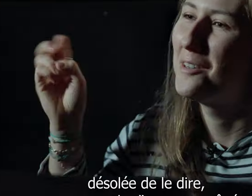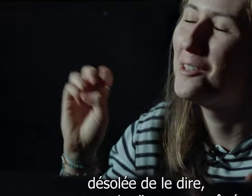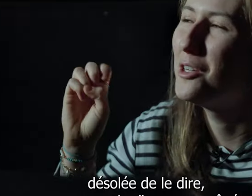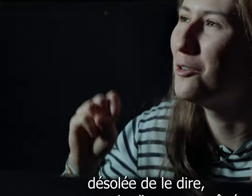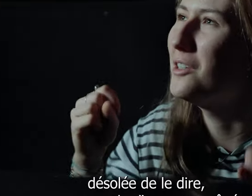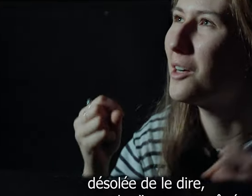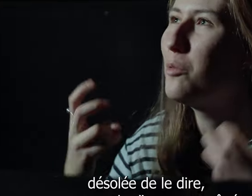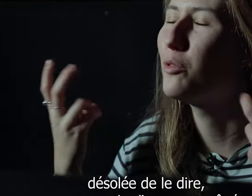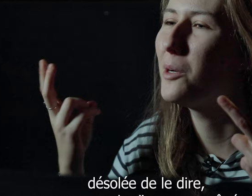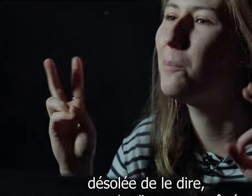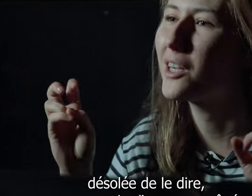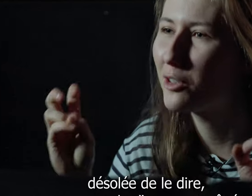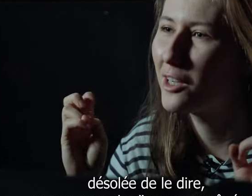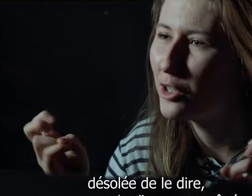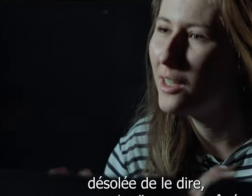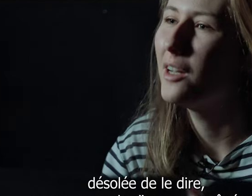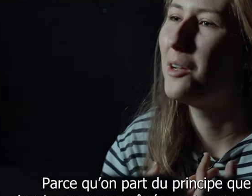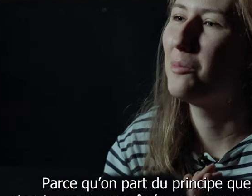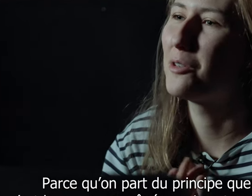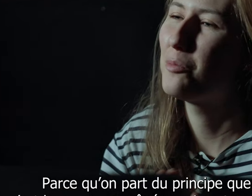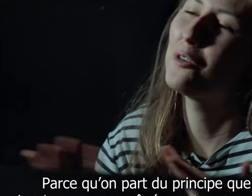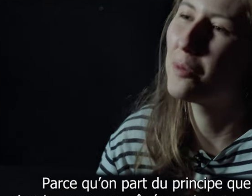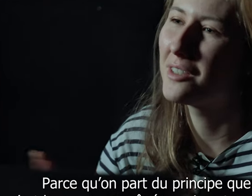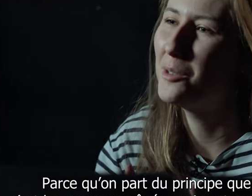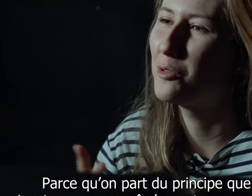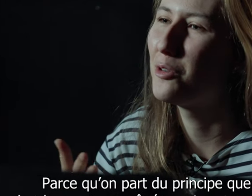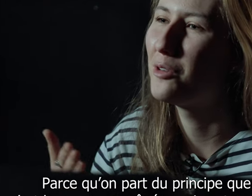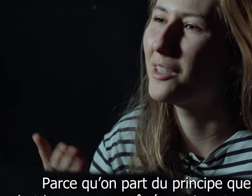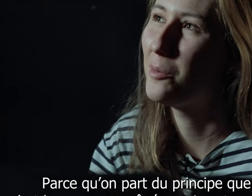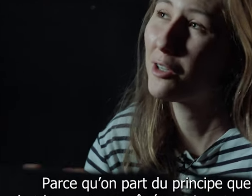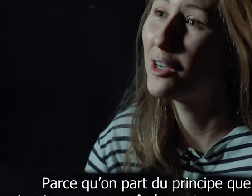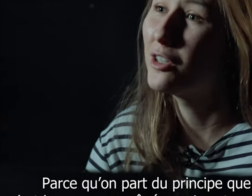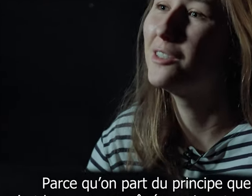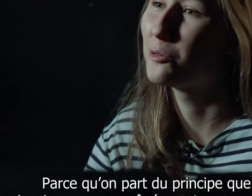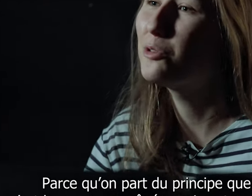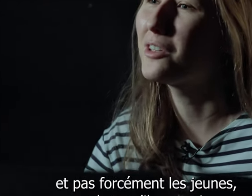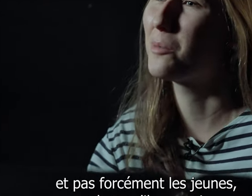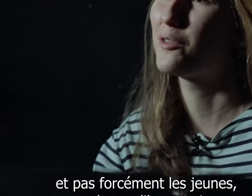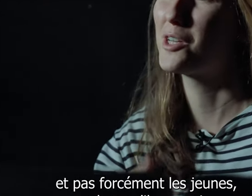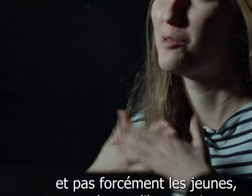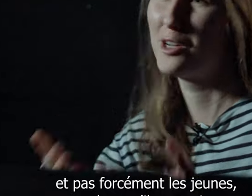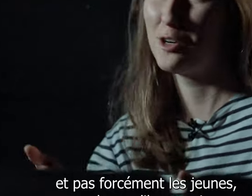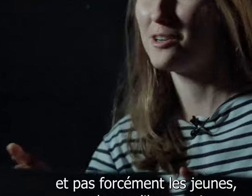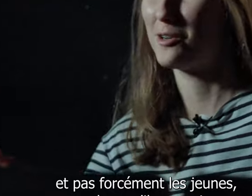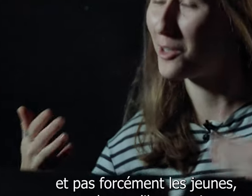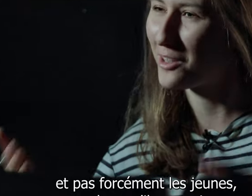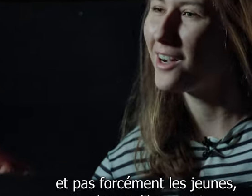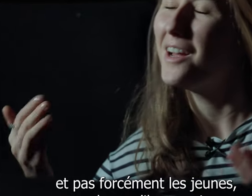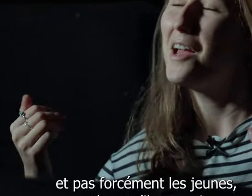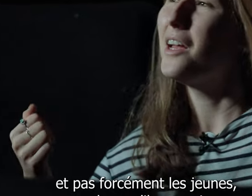sorry to say, a bit for “elderly people”. Because we assume that it is older people who are deaf and not necessarily young people, even though there are some!